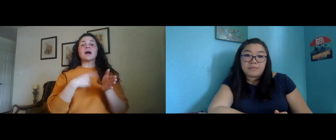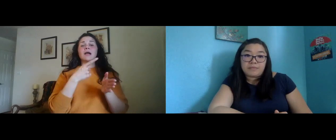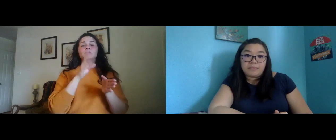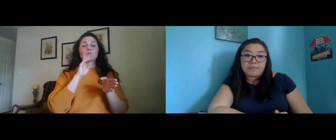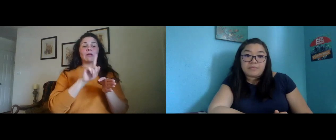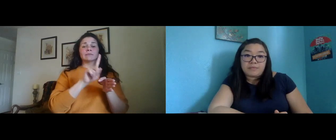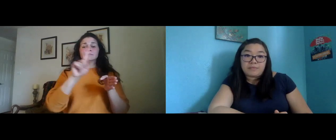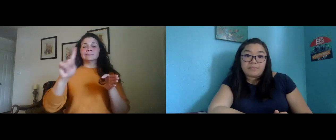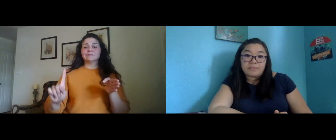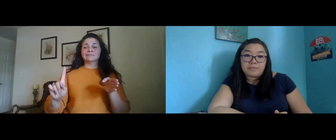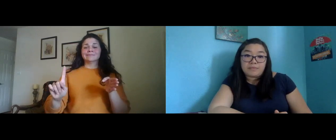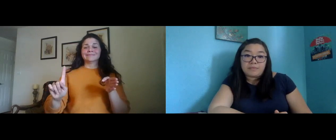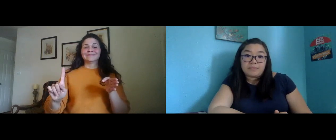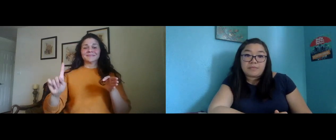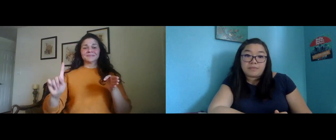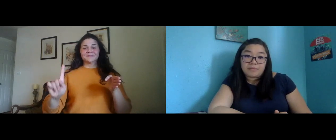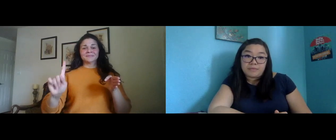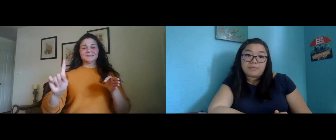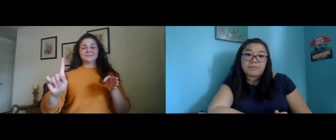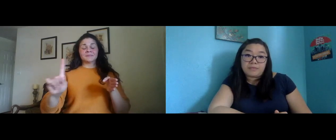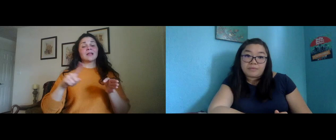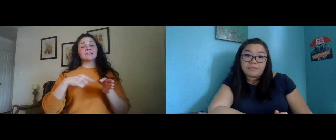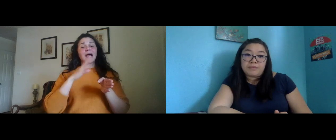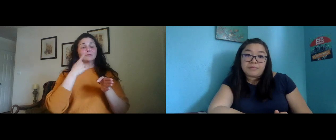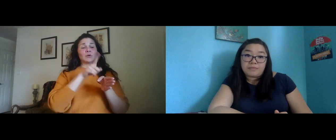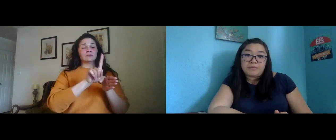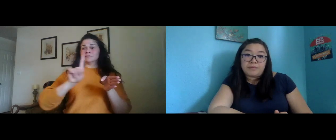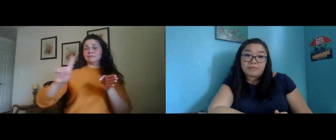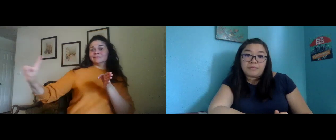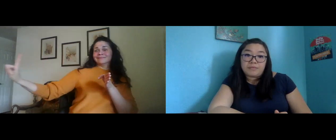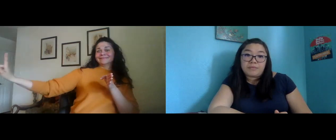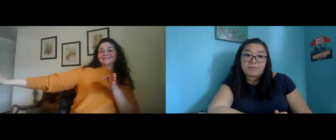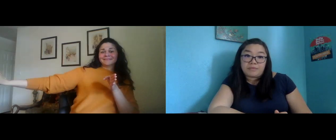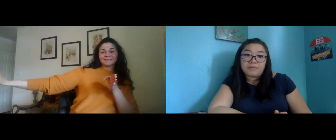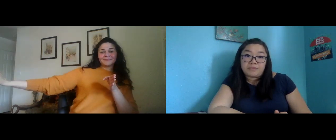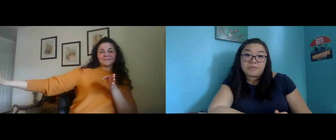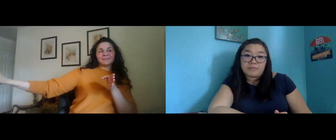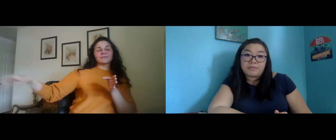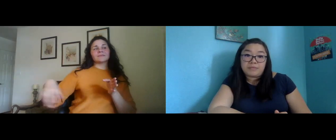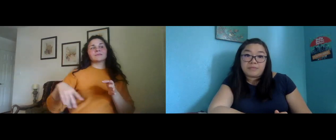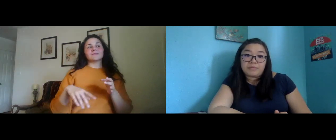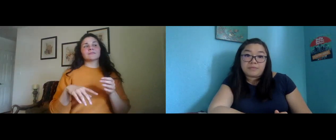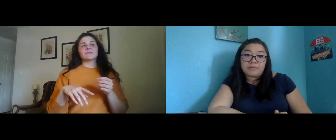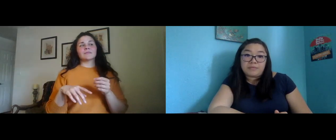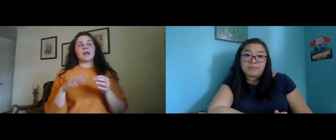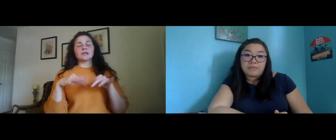Sometimes, your journey may get a little off track. Sometimes, you might be incredibly off track.